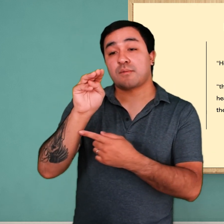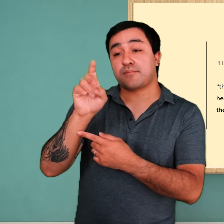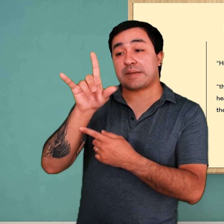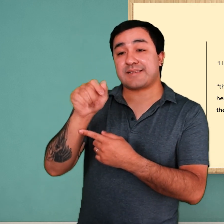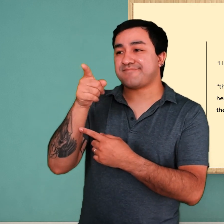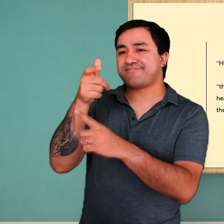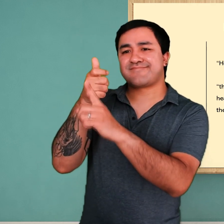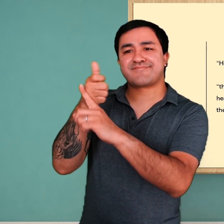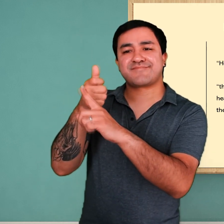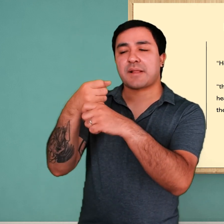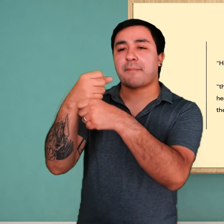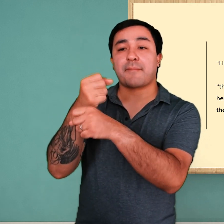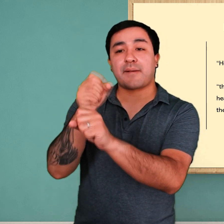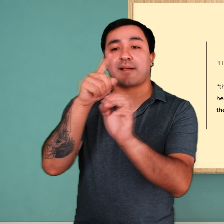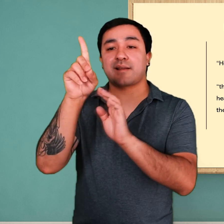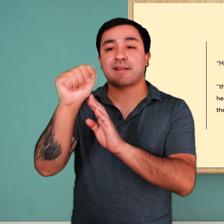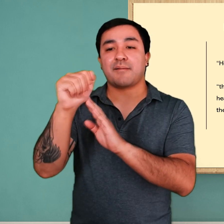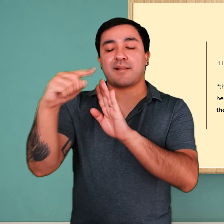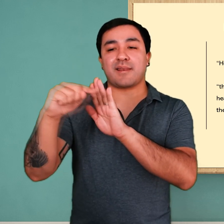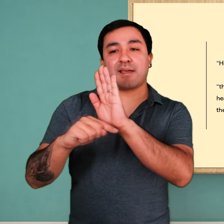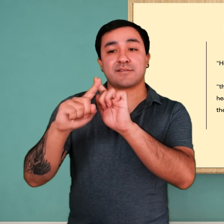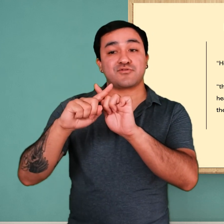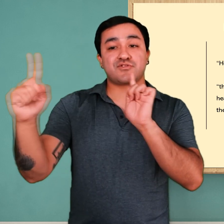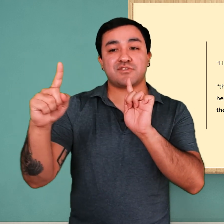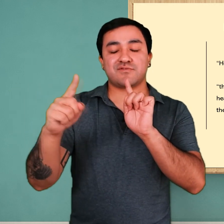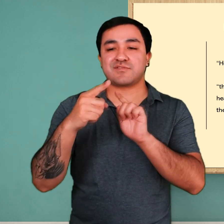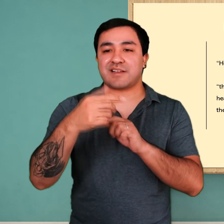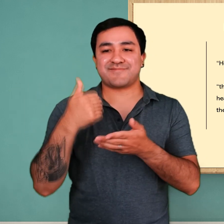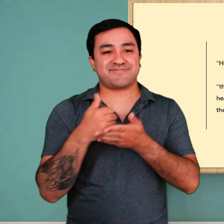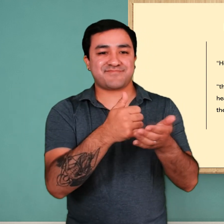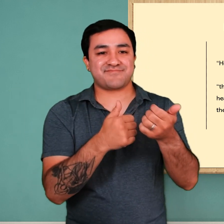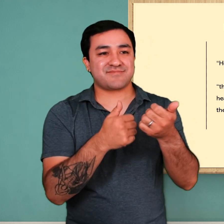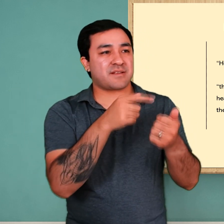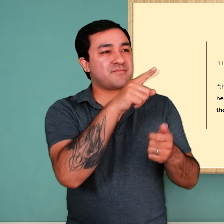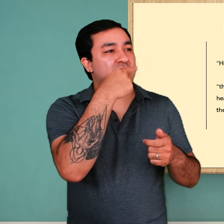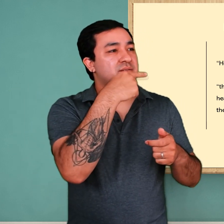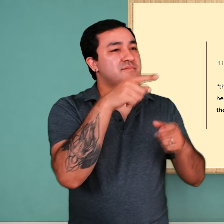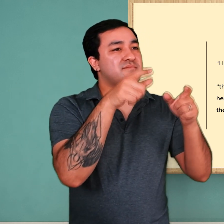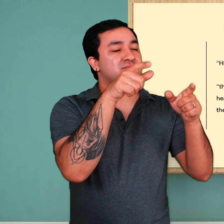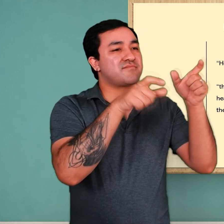When media lacks realistic representations of experiences of disability, it contributes